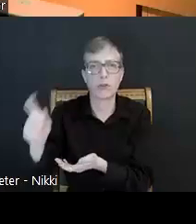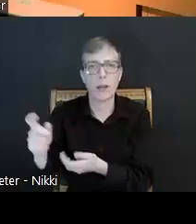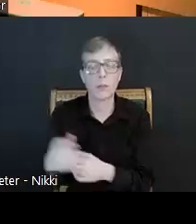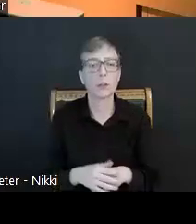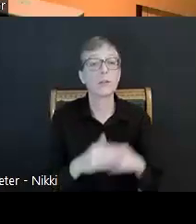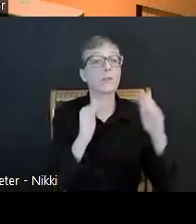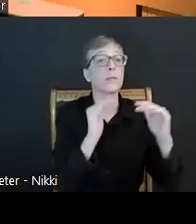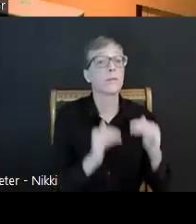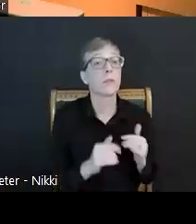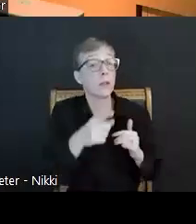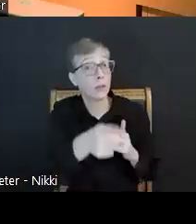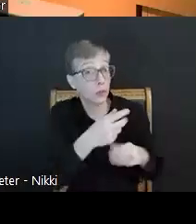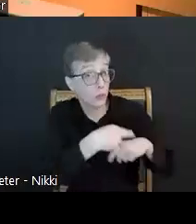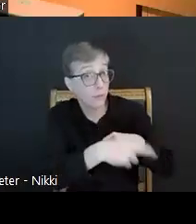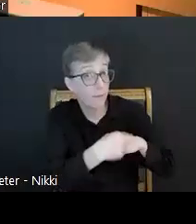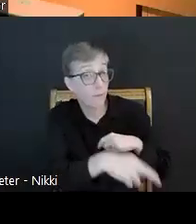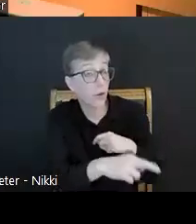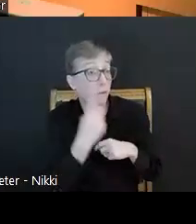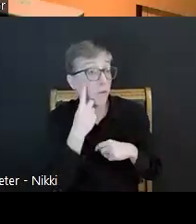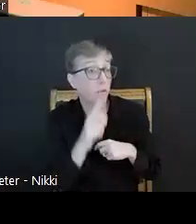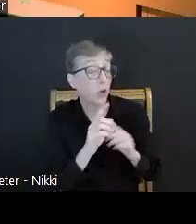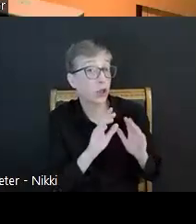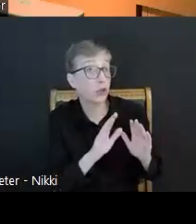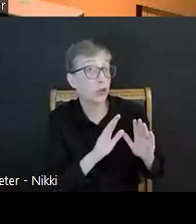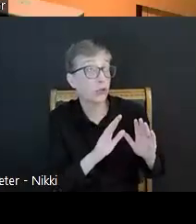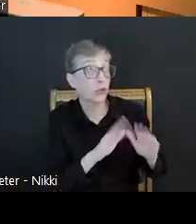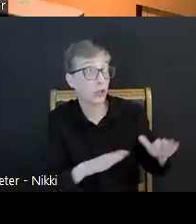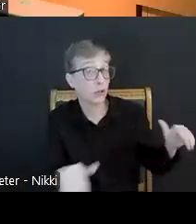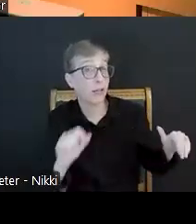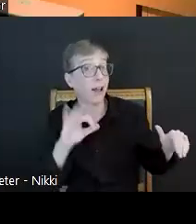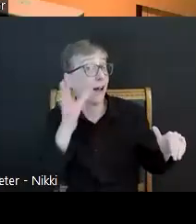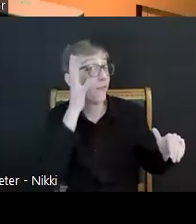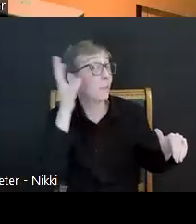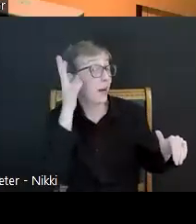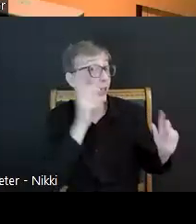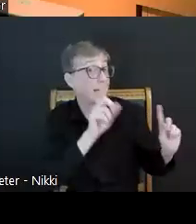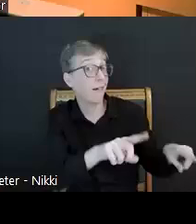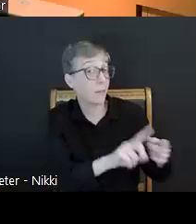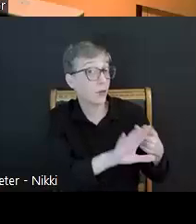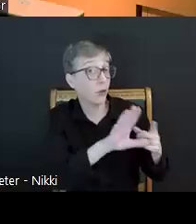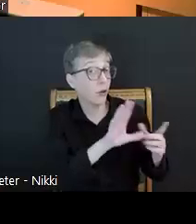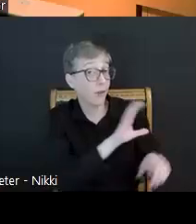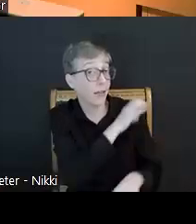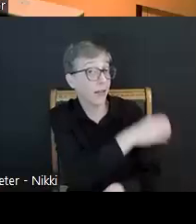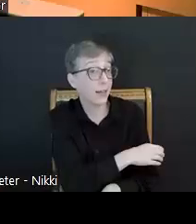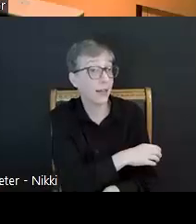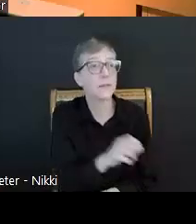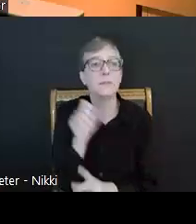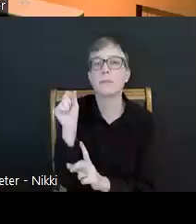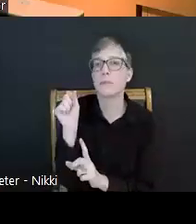that come to your clinic yes uh we can provide information about the different resources within